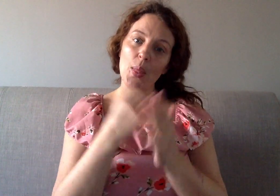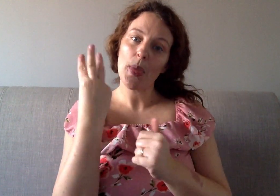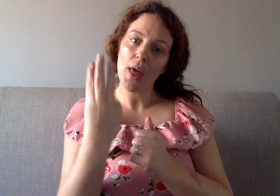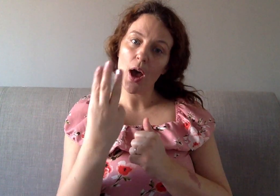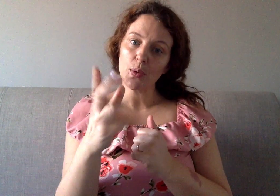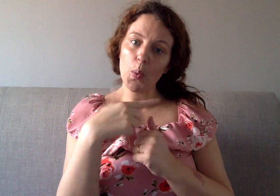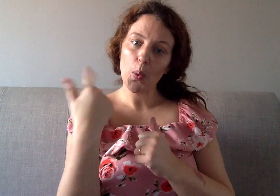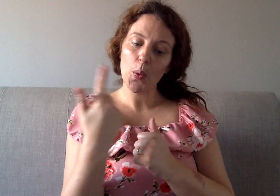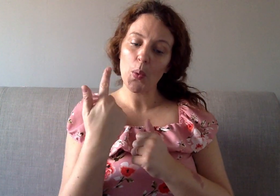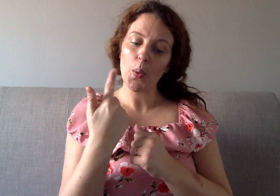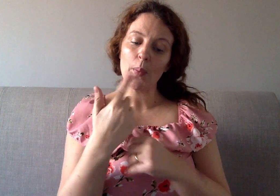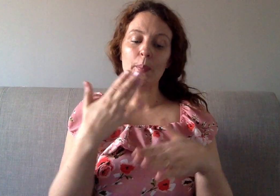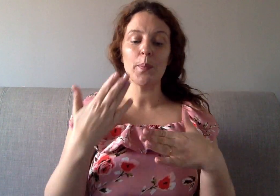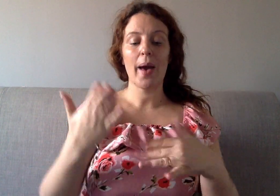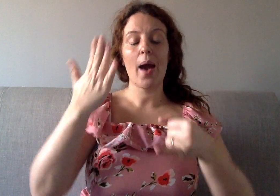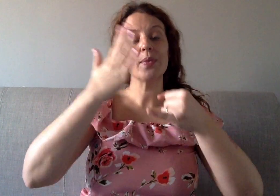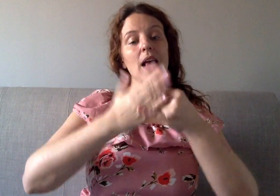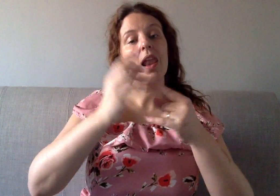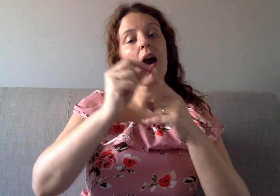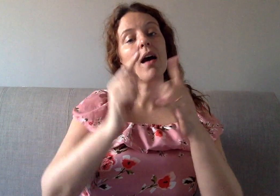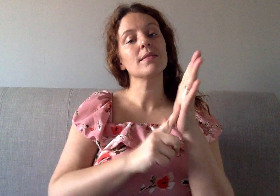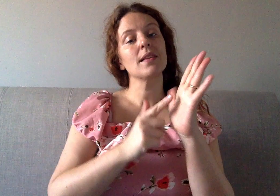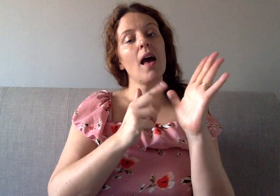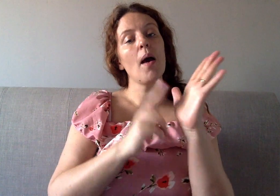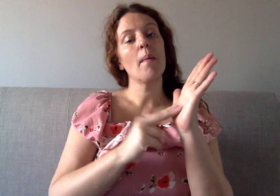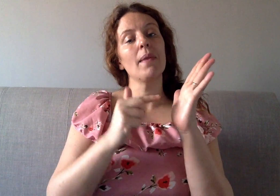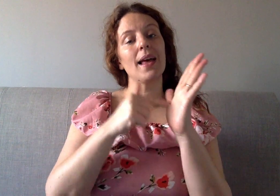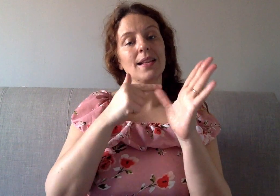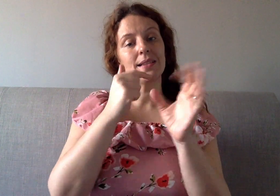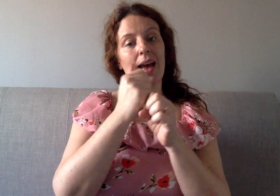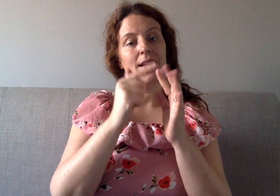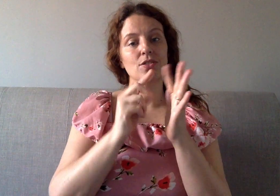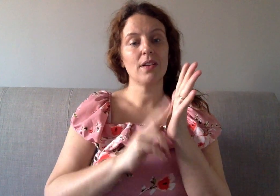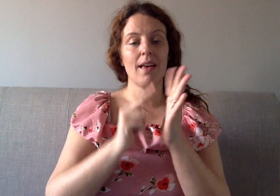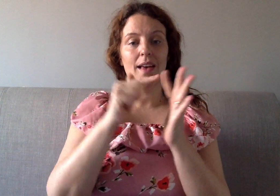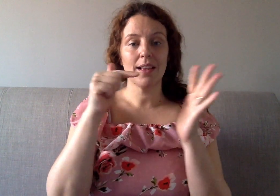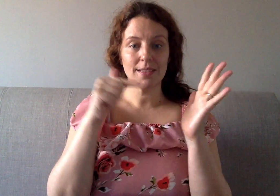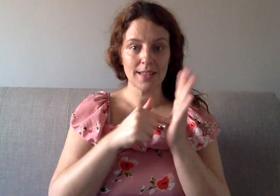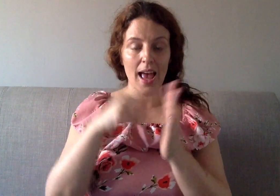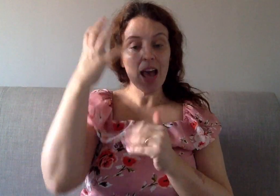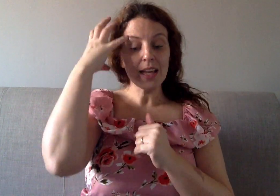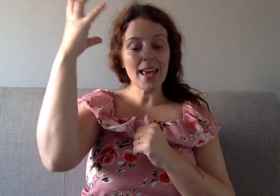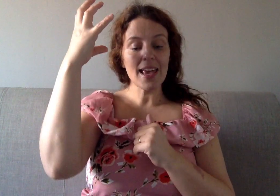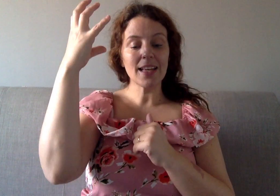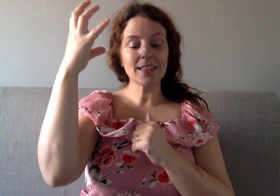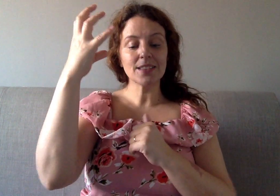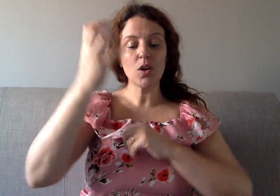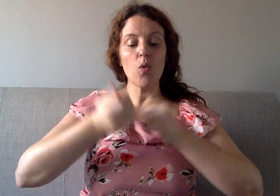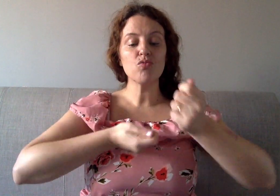Richard 3rd was the last of the Plantagenet Kings